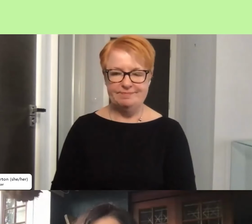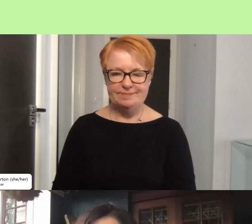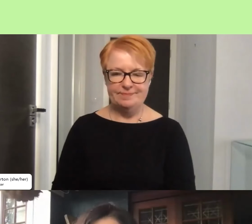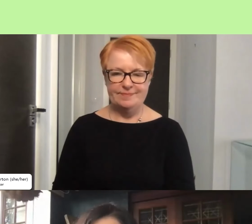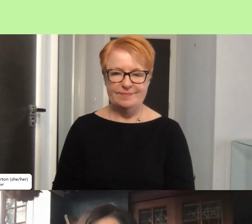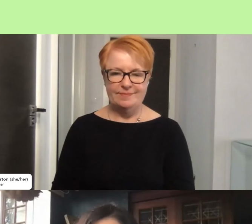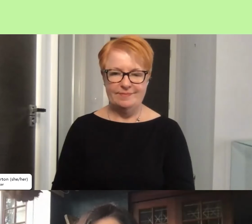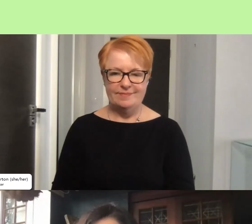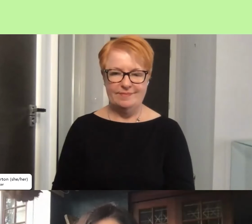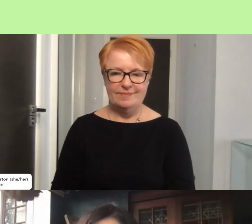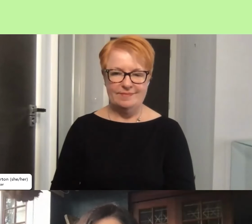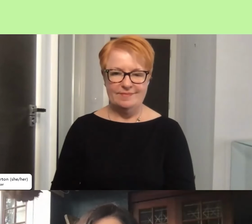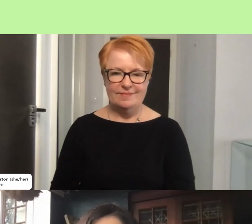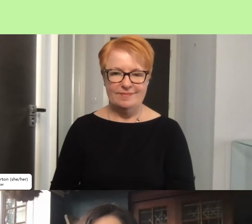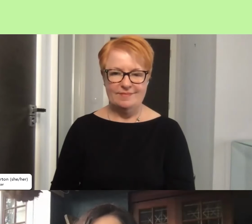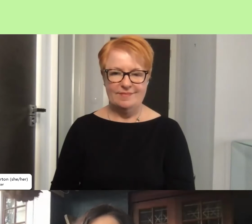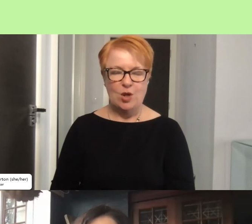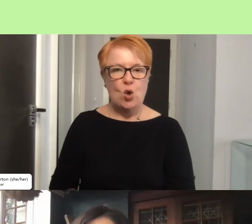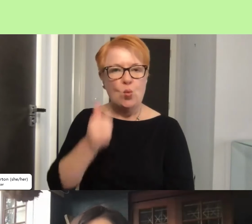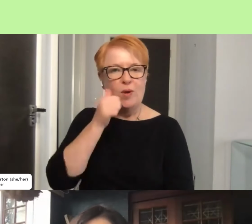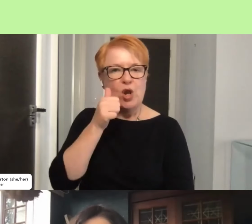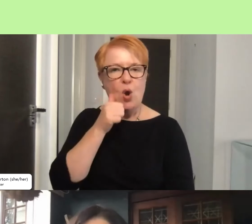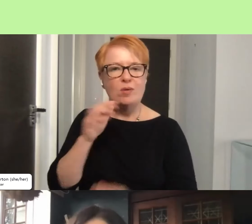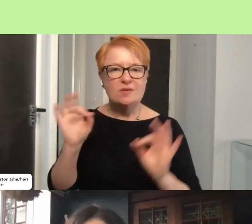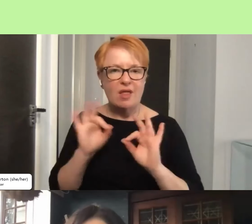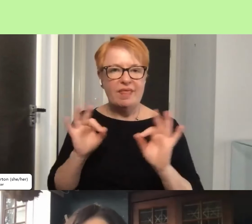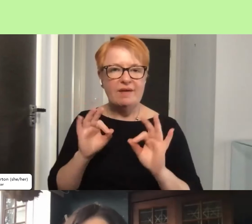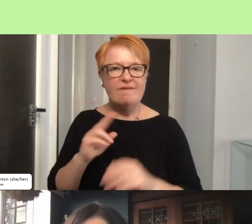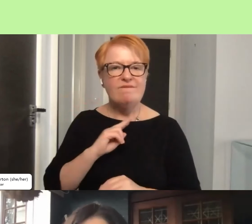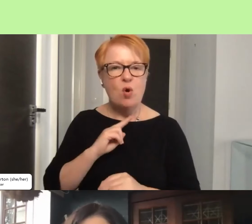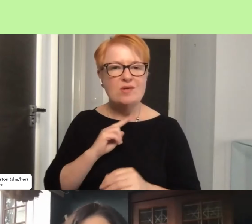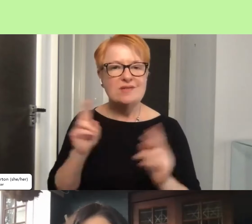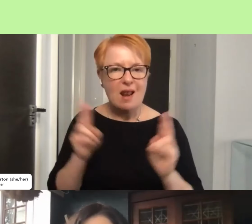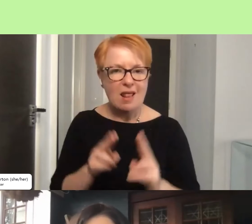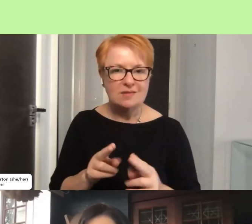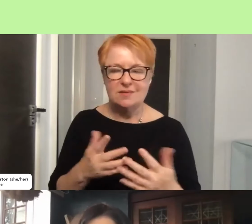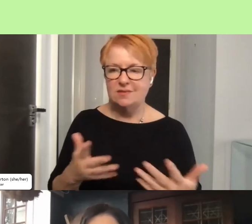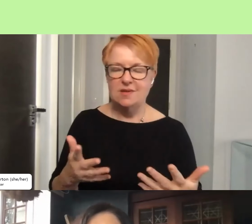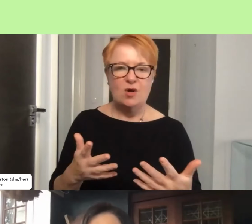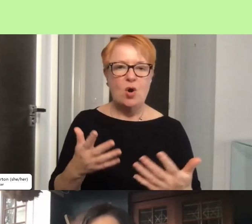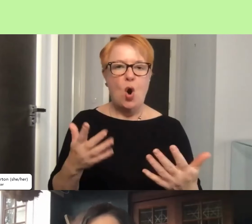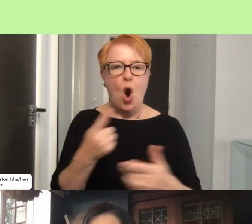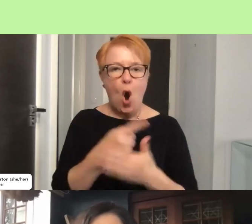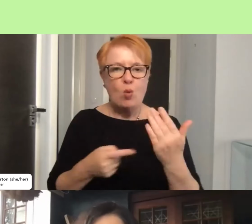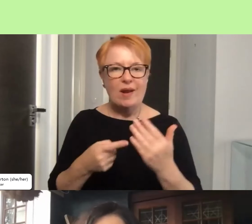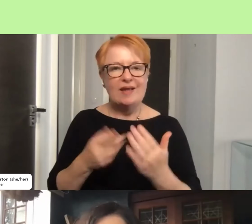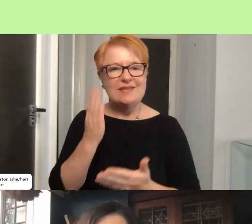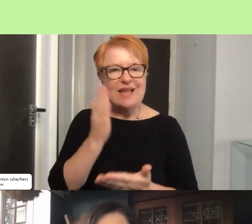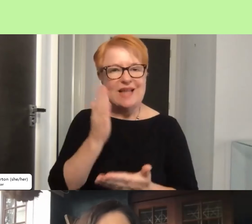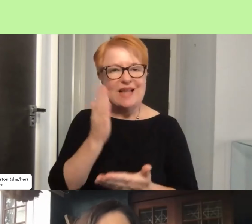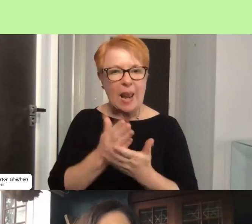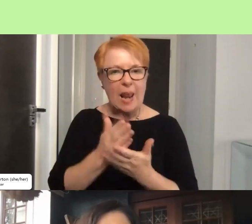such thing as the voiceless, there are only the deliberately silenced or the preference, preferably unheard.